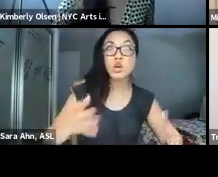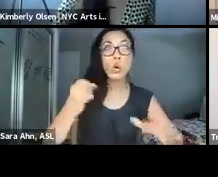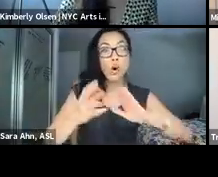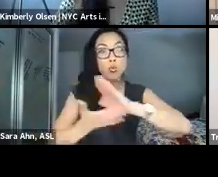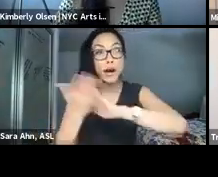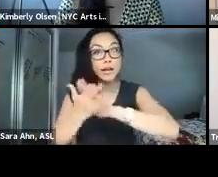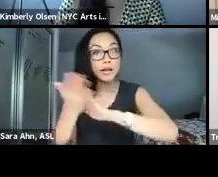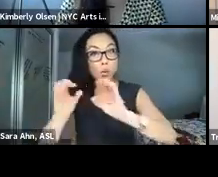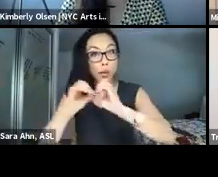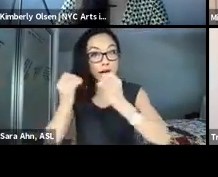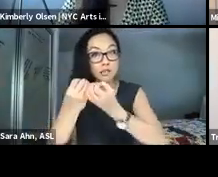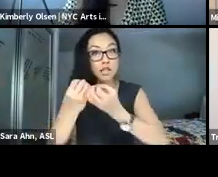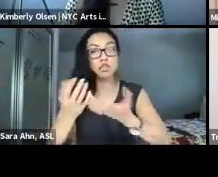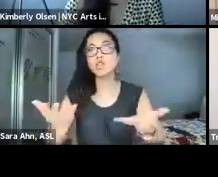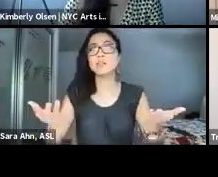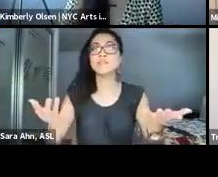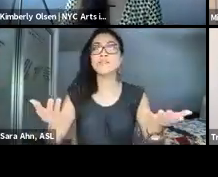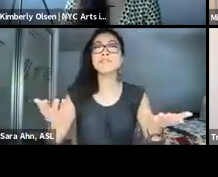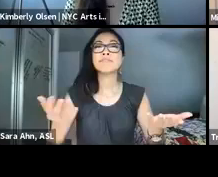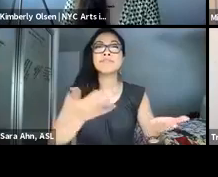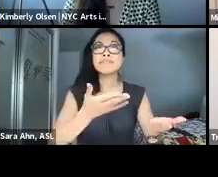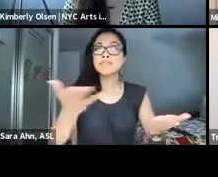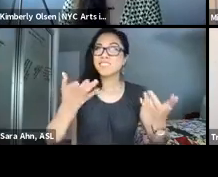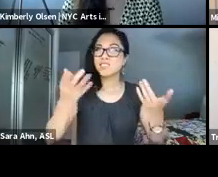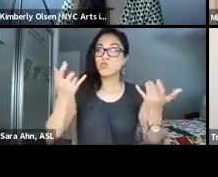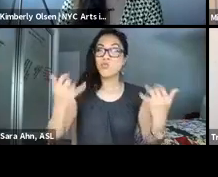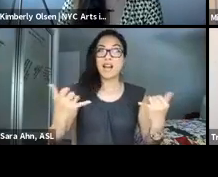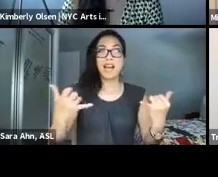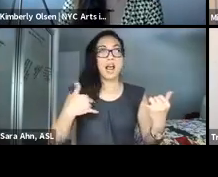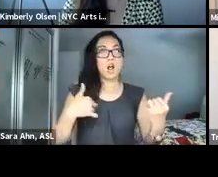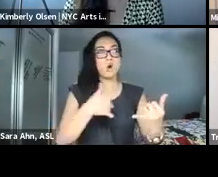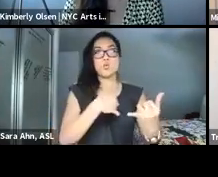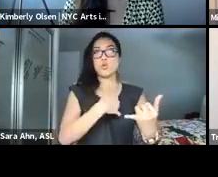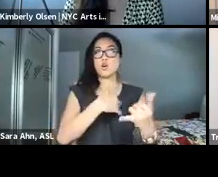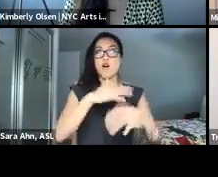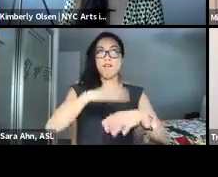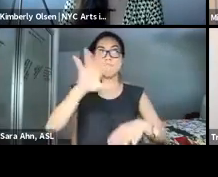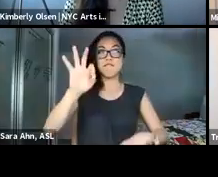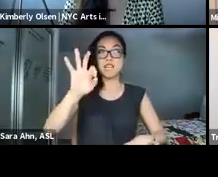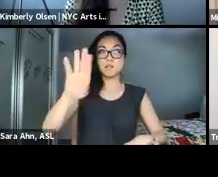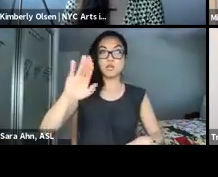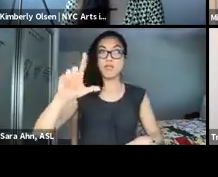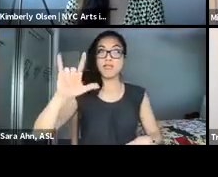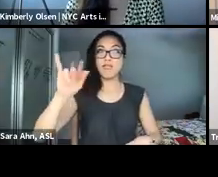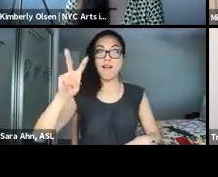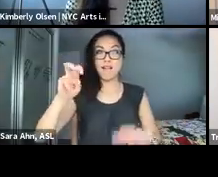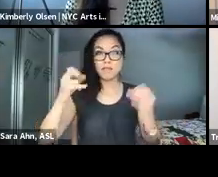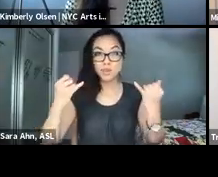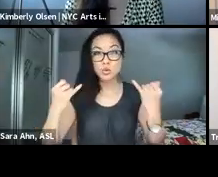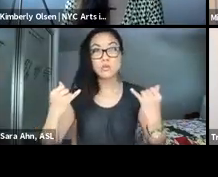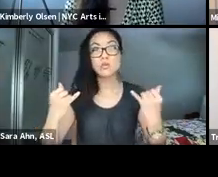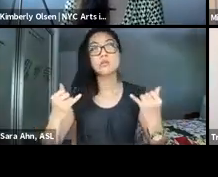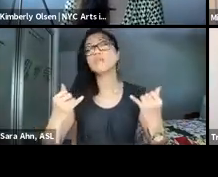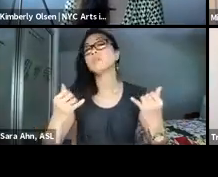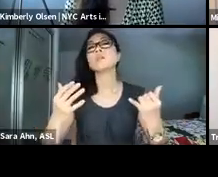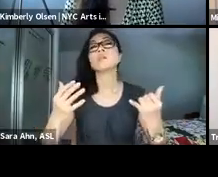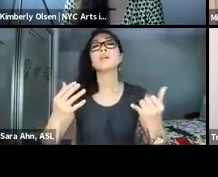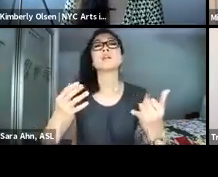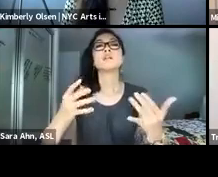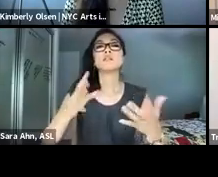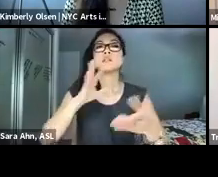Starting to make better use of the resource that are, but also show our strength